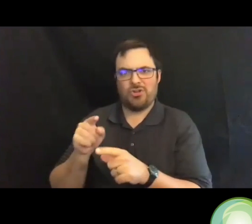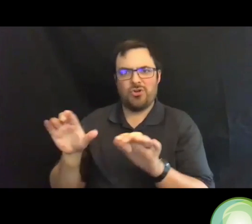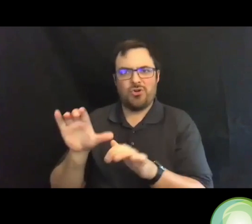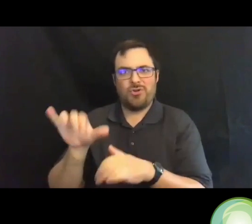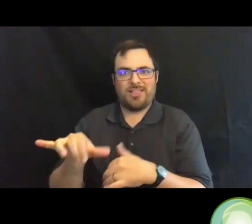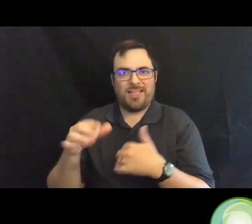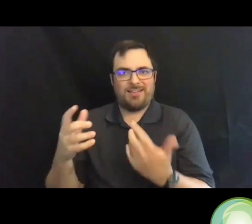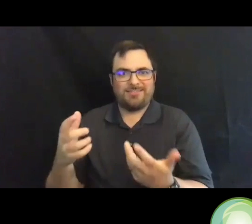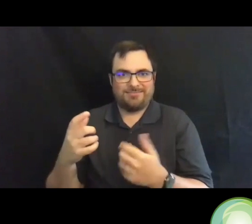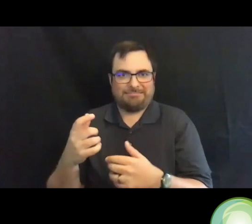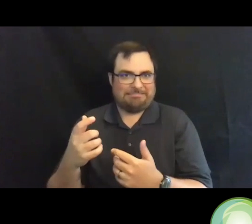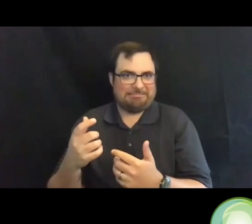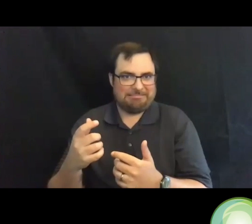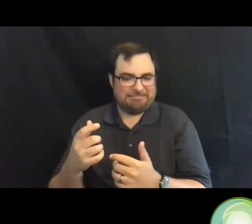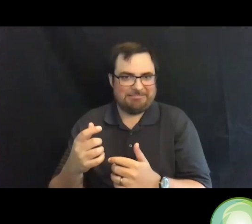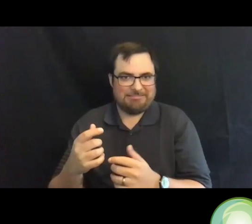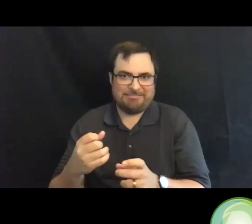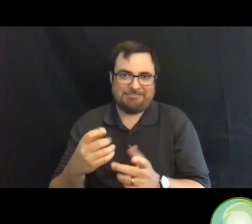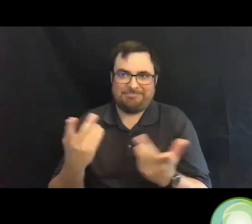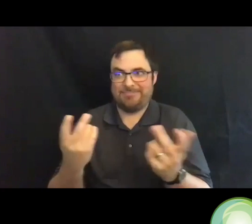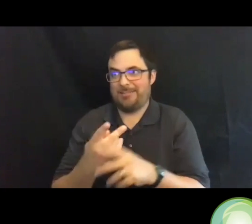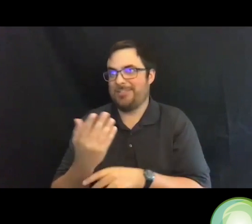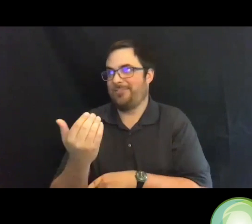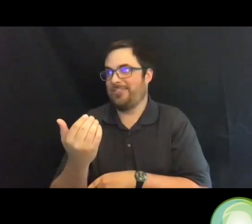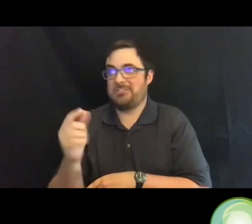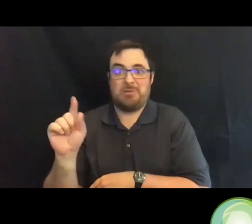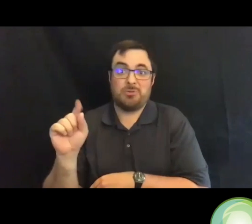explained probably times fifteen twenty kids so...